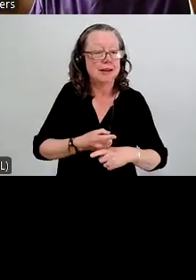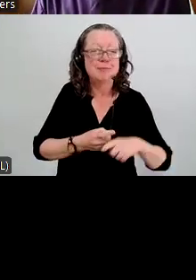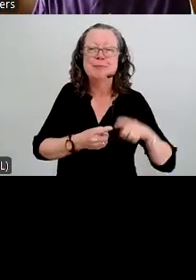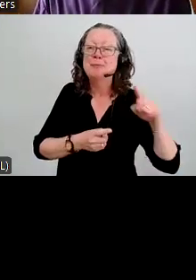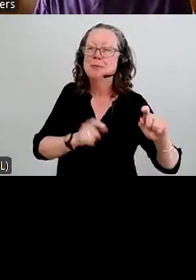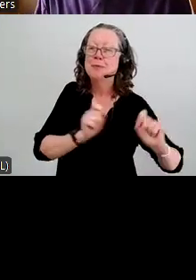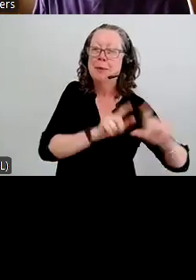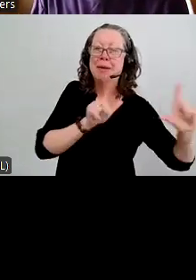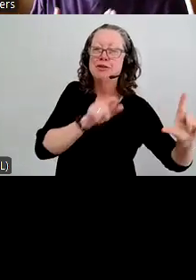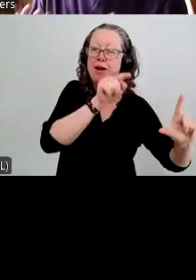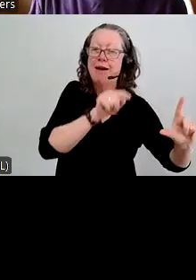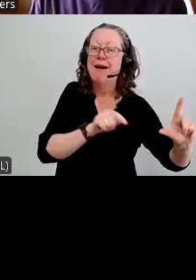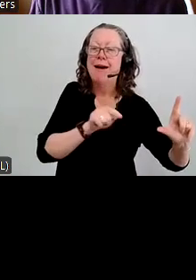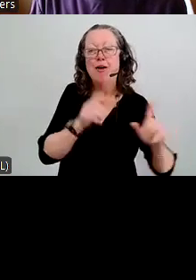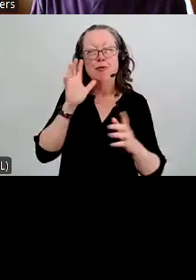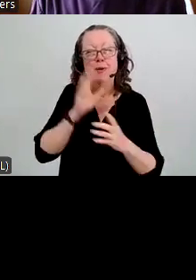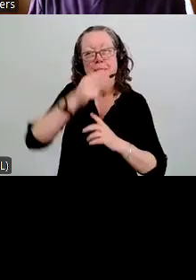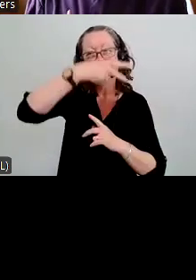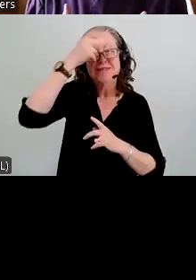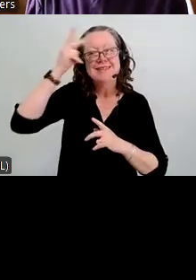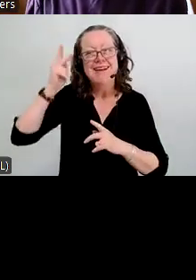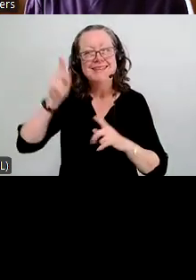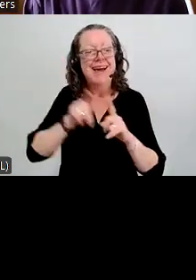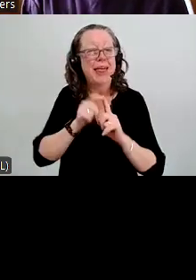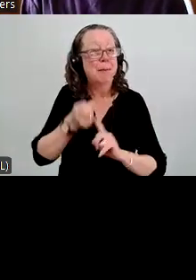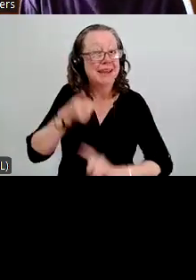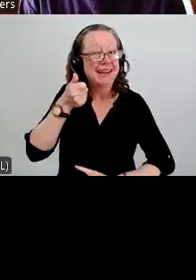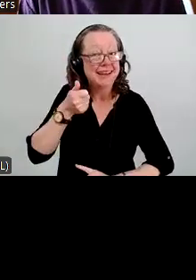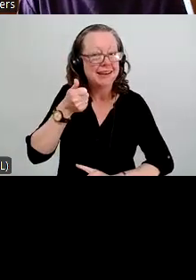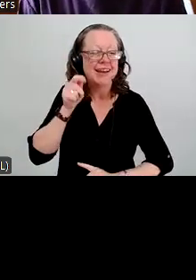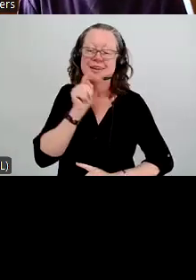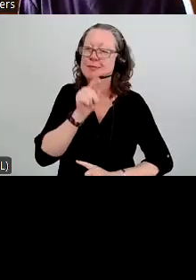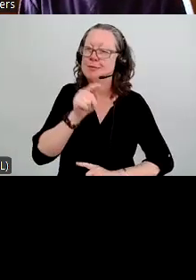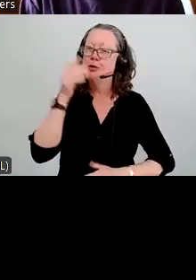The Princess and the Pea is about a young lady who is very,